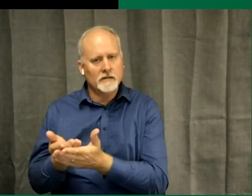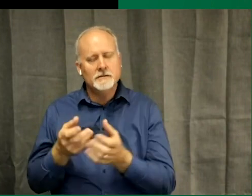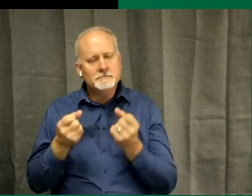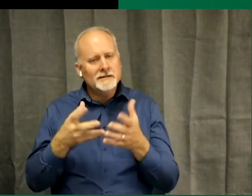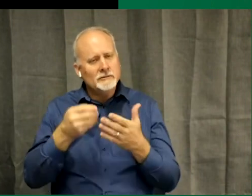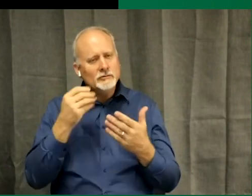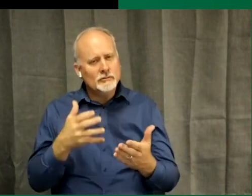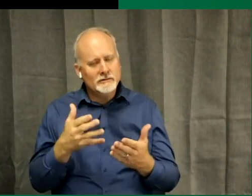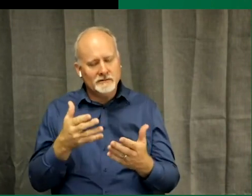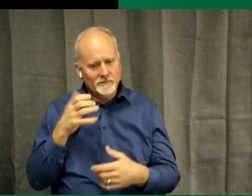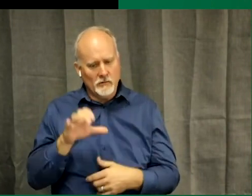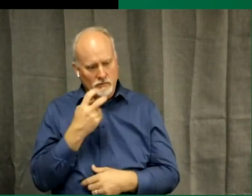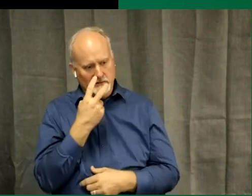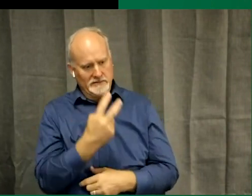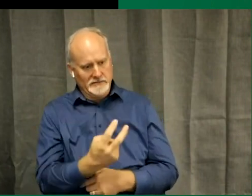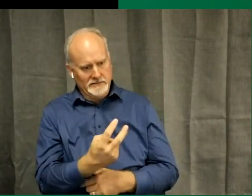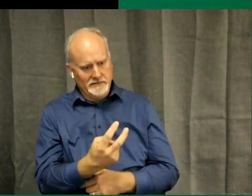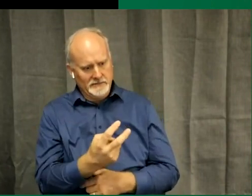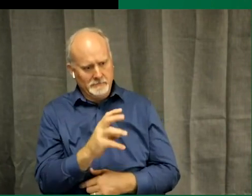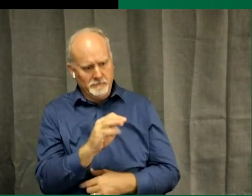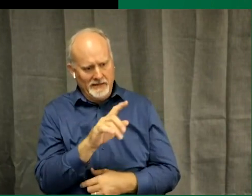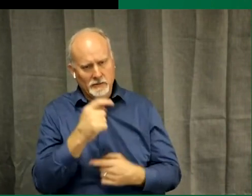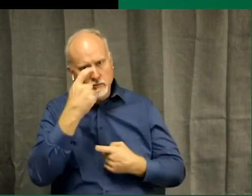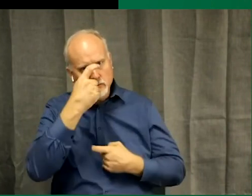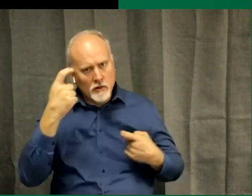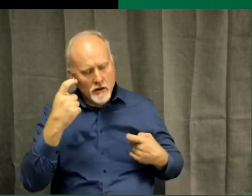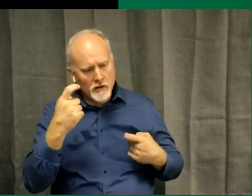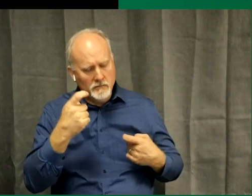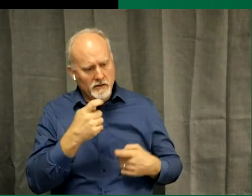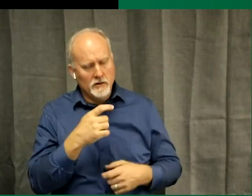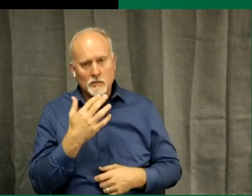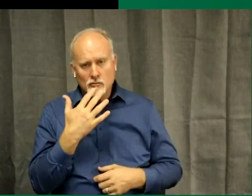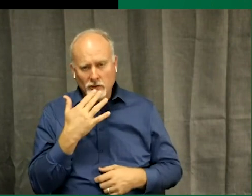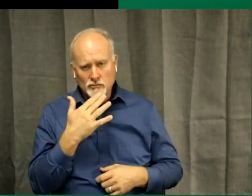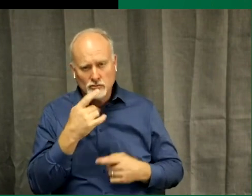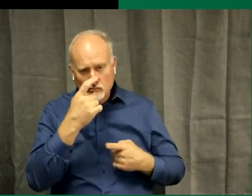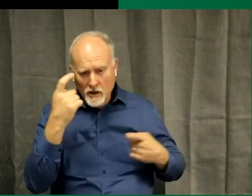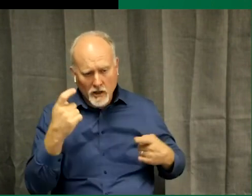forced to see media trauma with racial injustice as well as just hate crimes and things like that